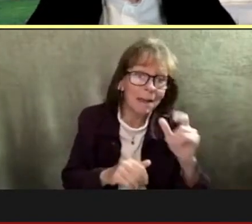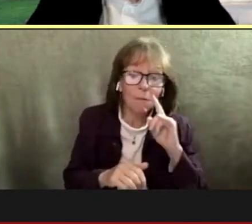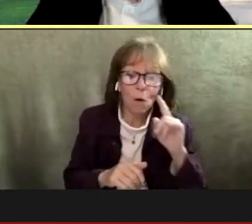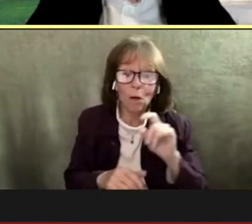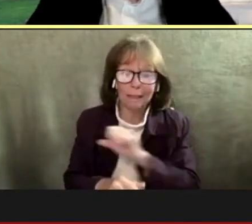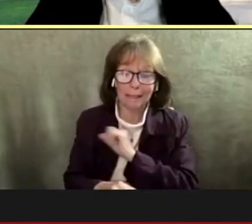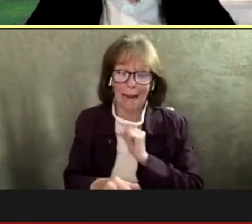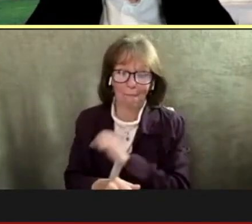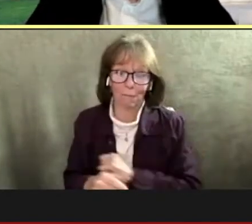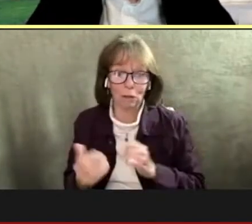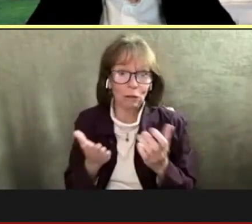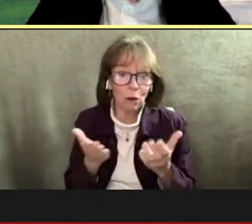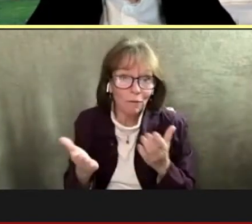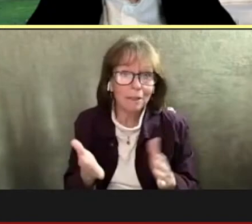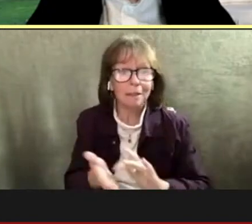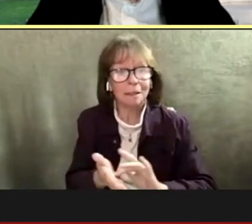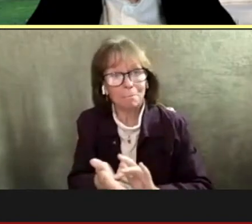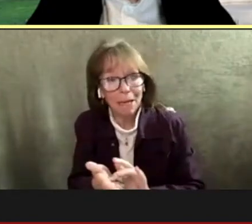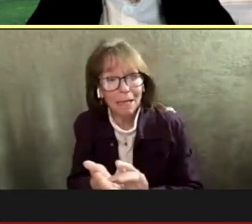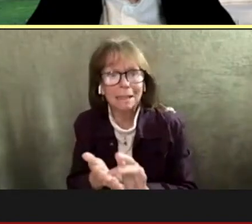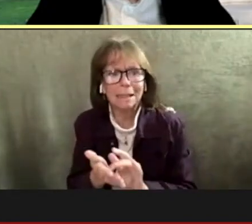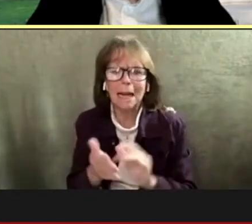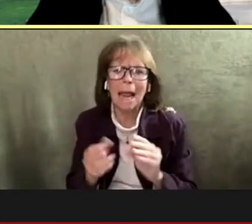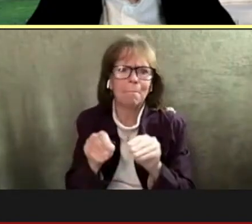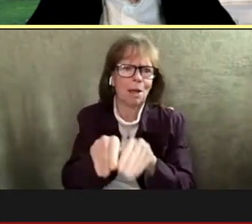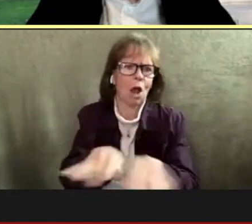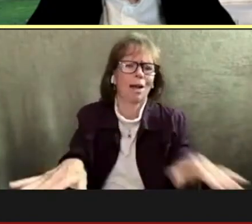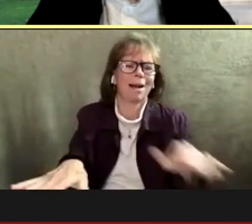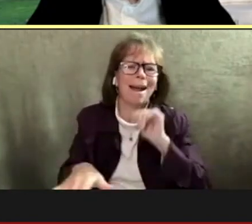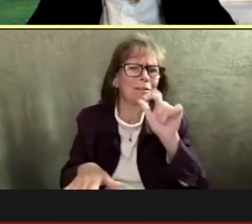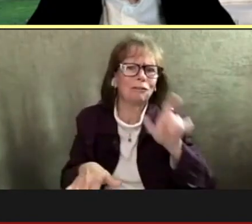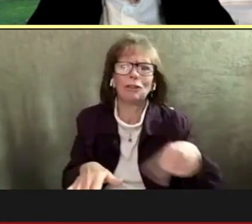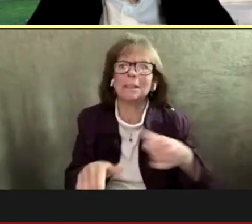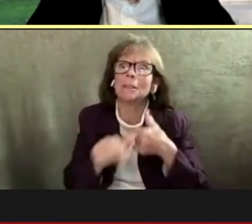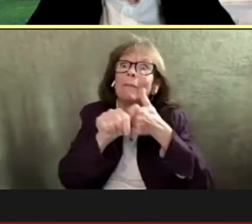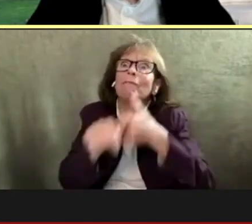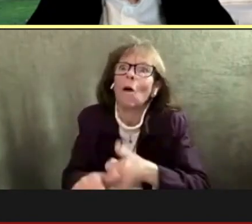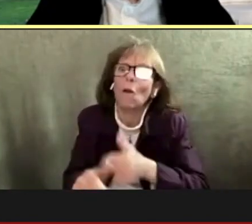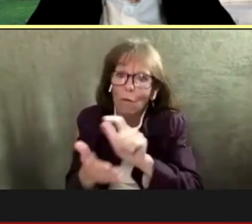Not guided solely by law and an accommodations-based approach, but